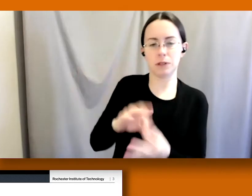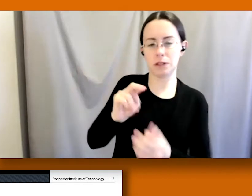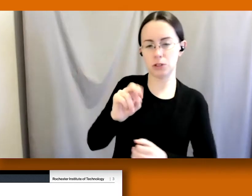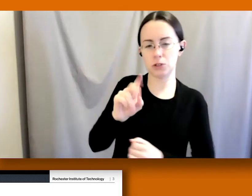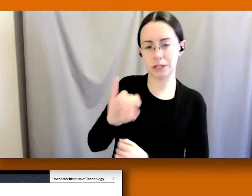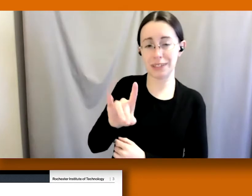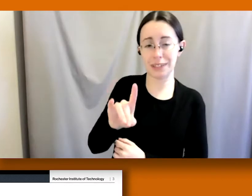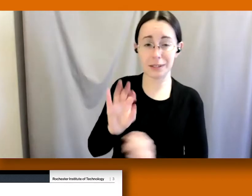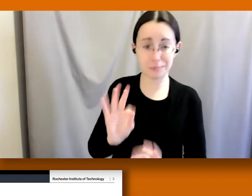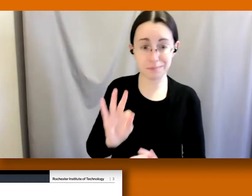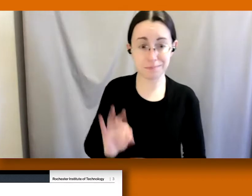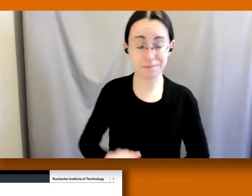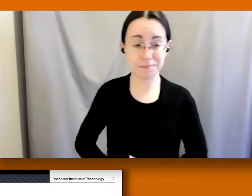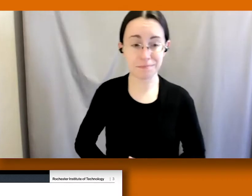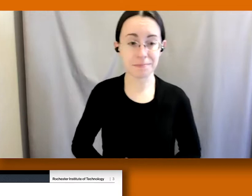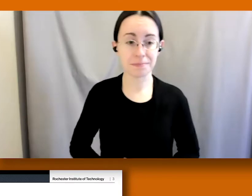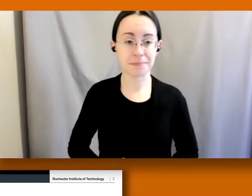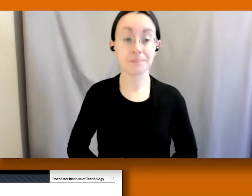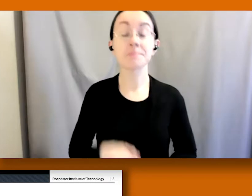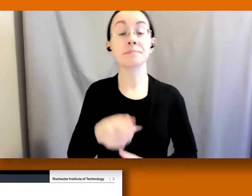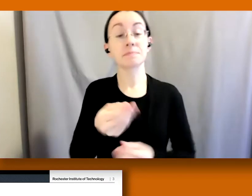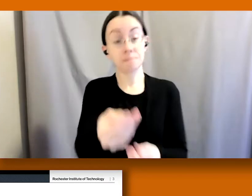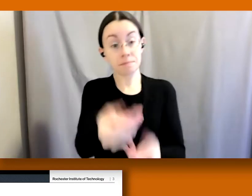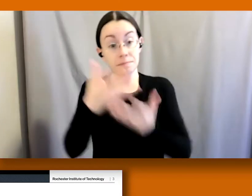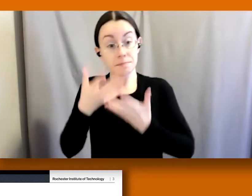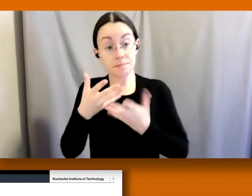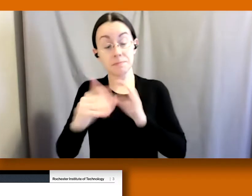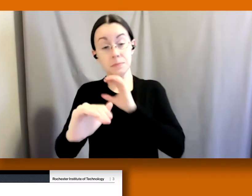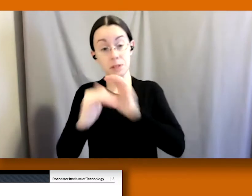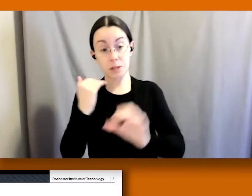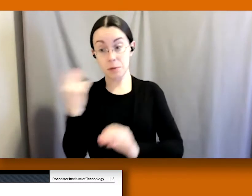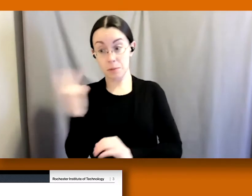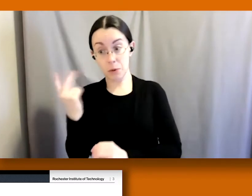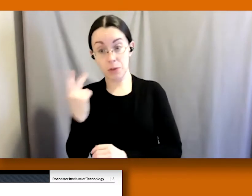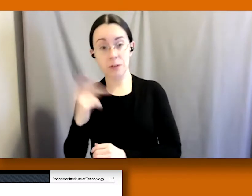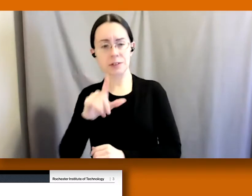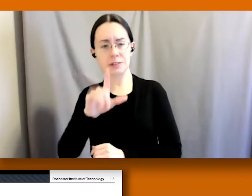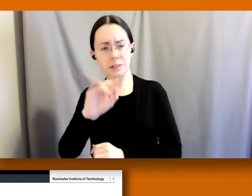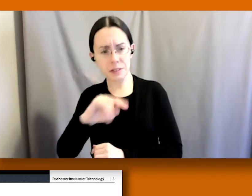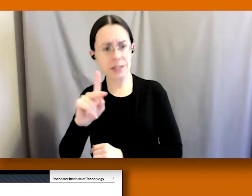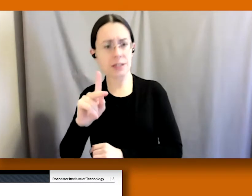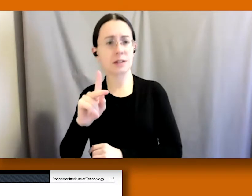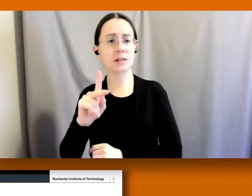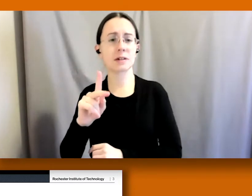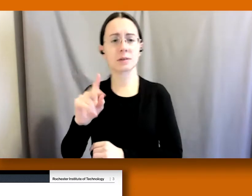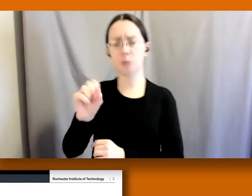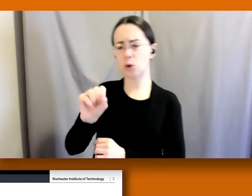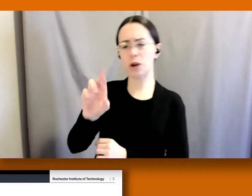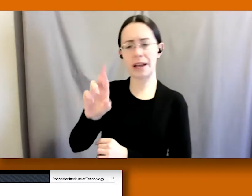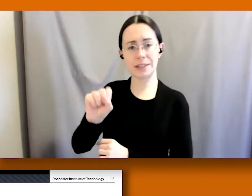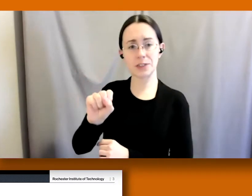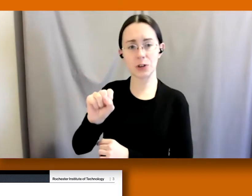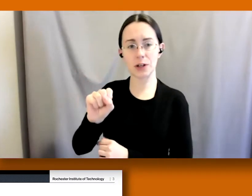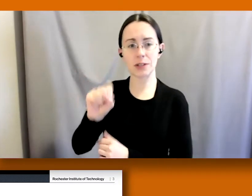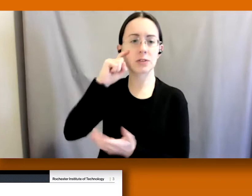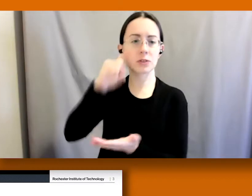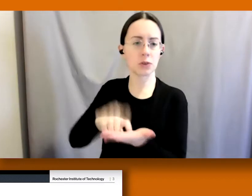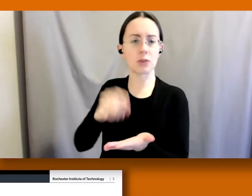But by sending me a link, um, or filling out SRS's Notification of Intent to Propose,